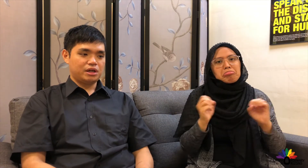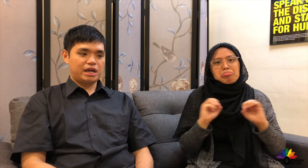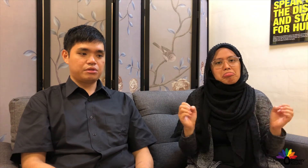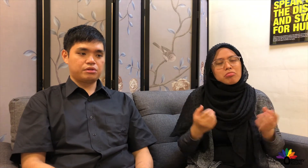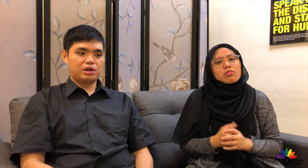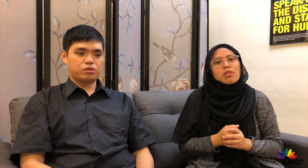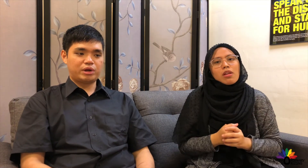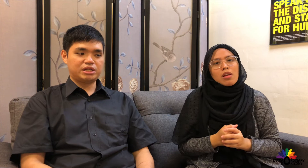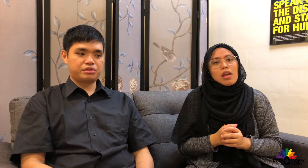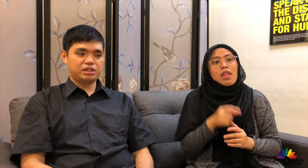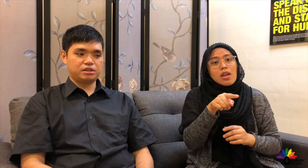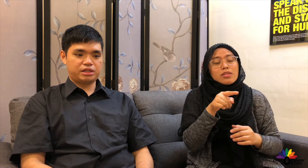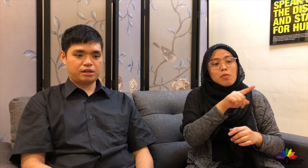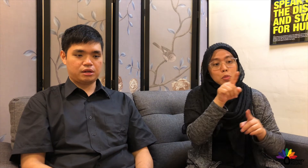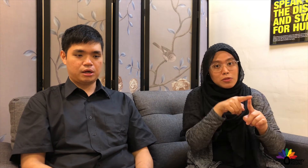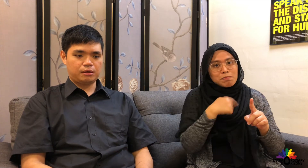And that was when I decided that...